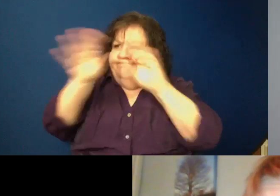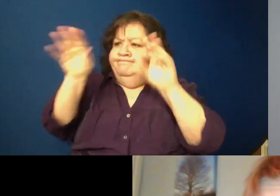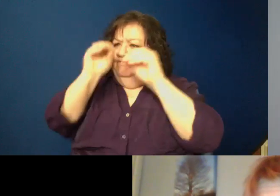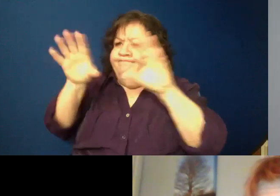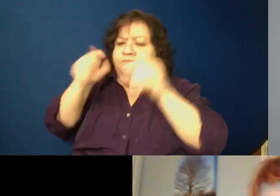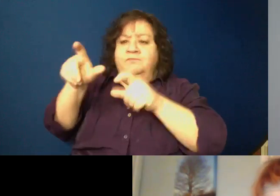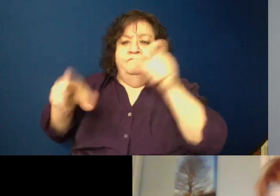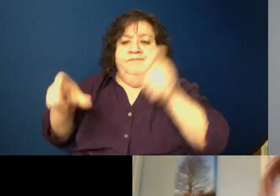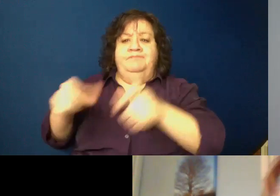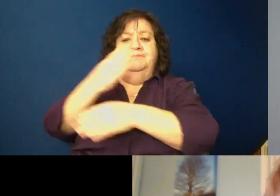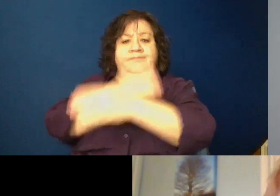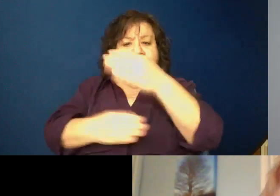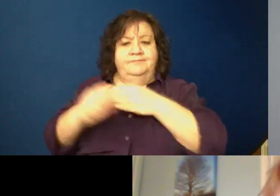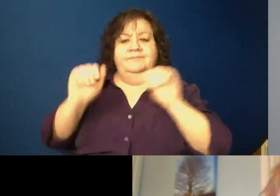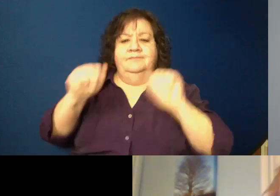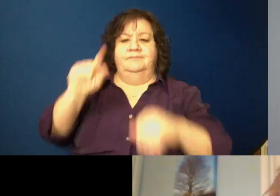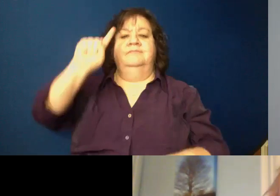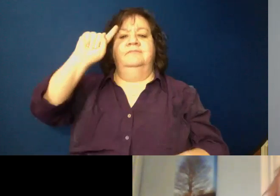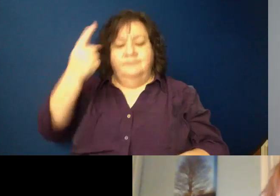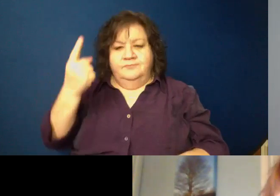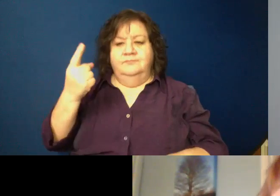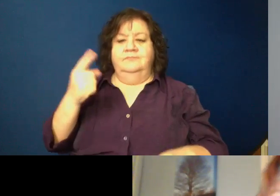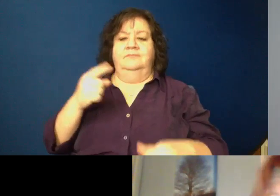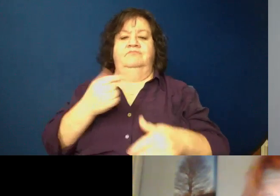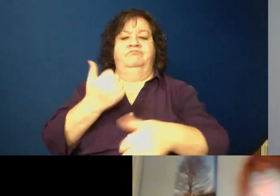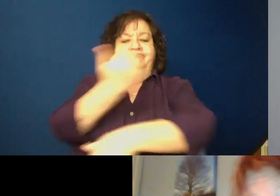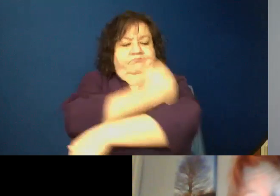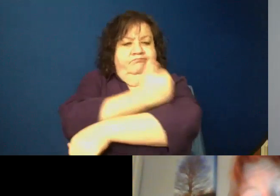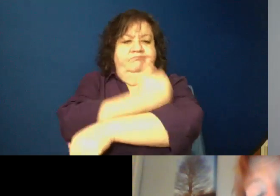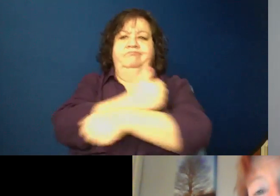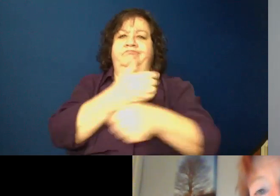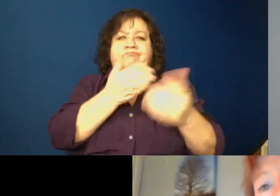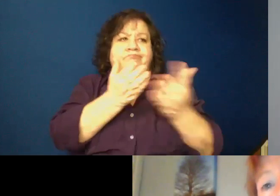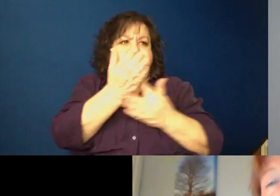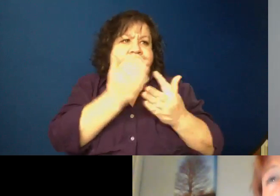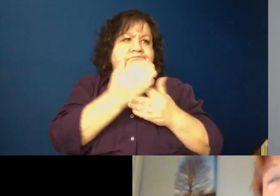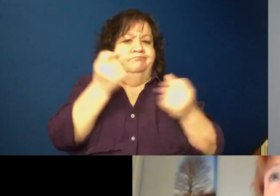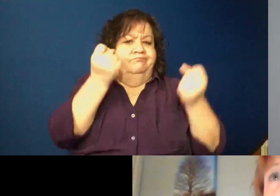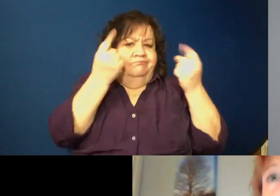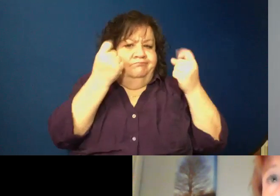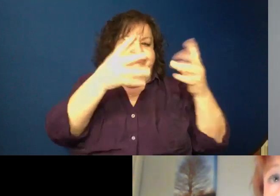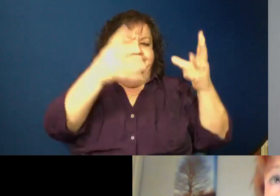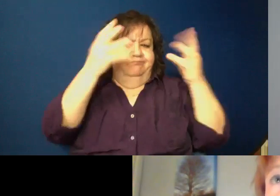age sex and disability to make sure that for we've seen this for example in the collection of data